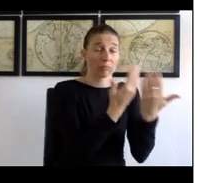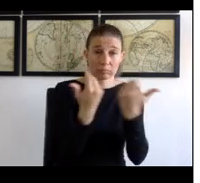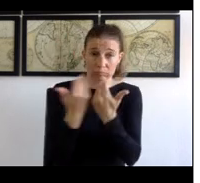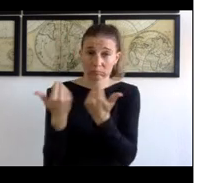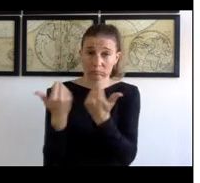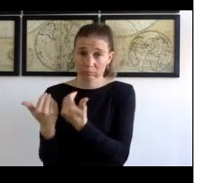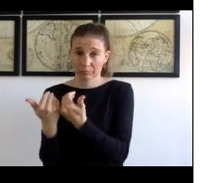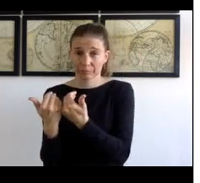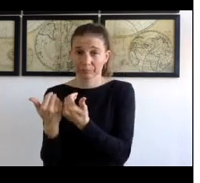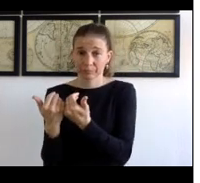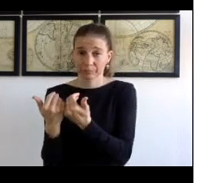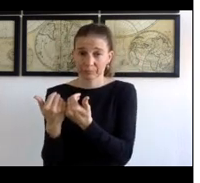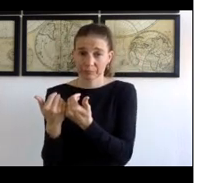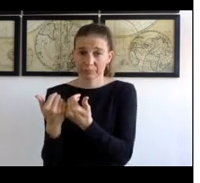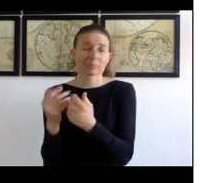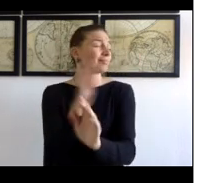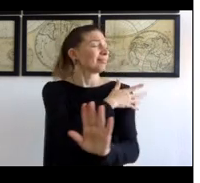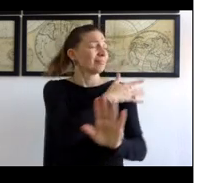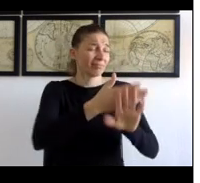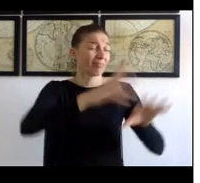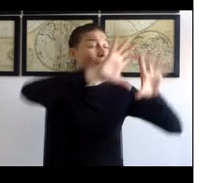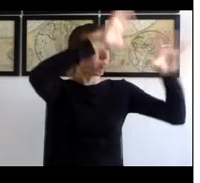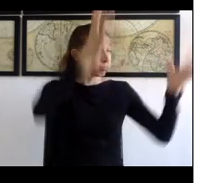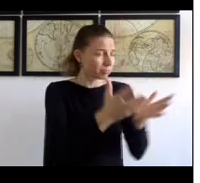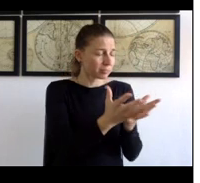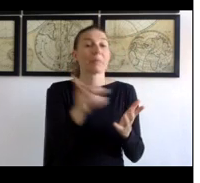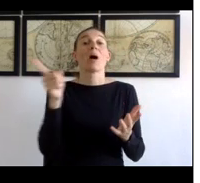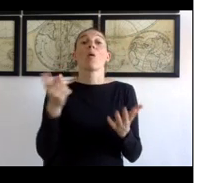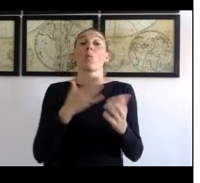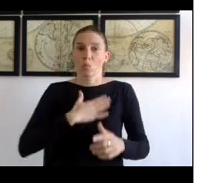by disability status but also, the second objective is to identify